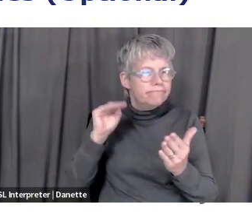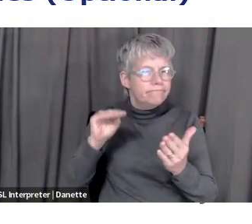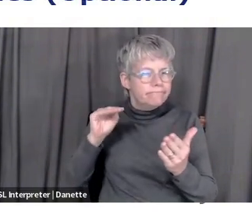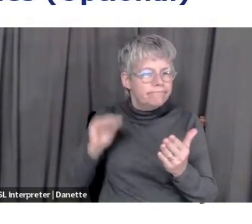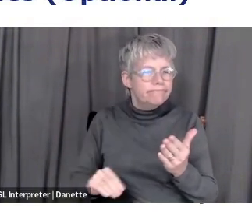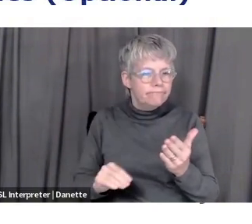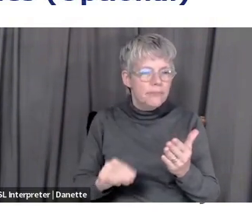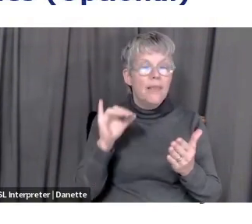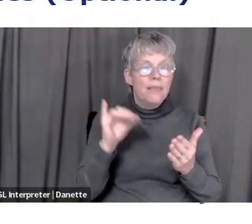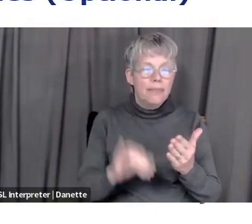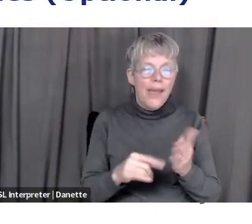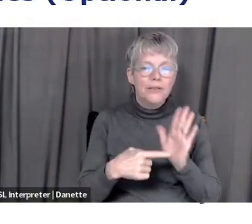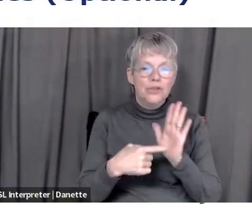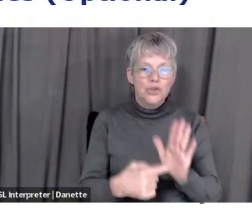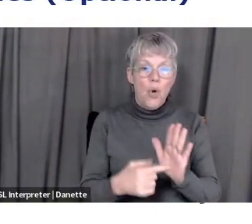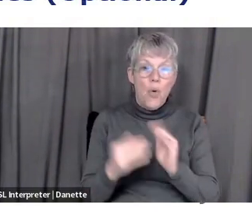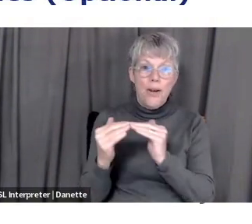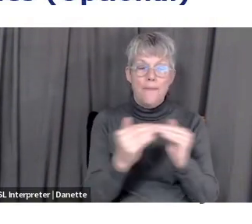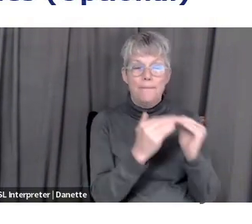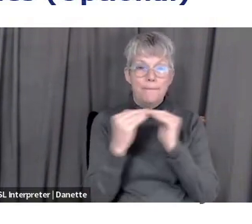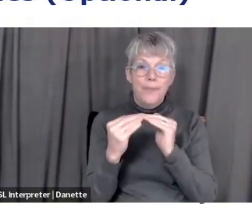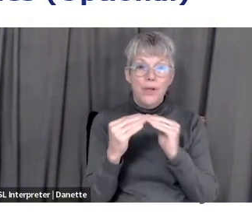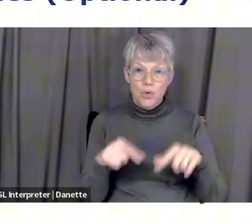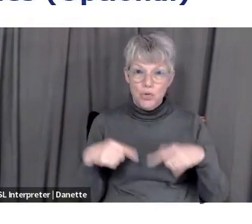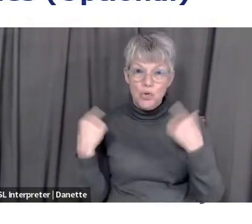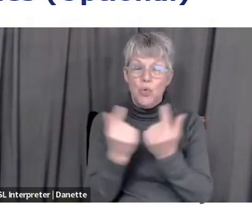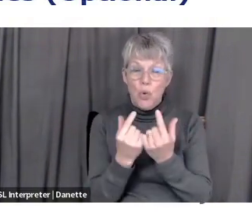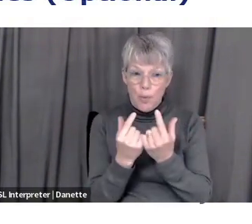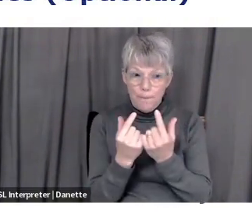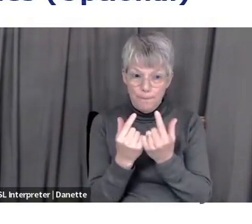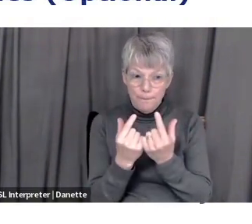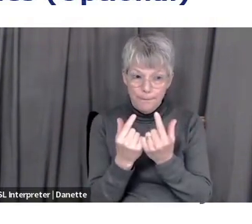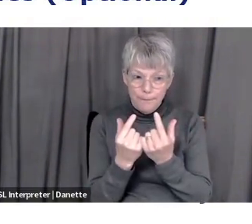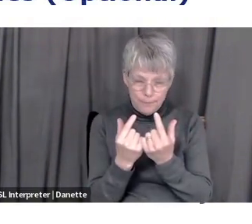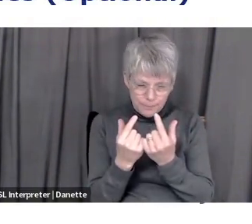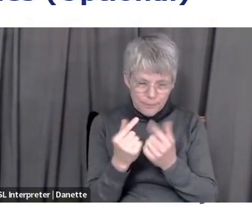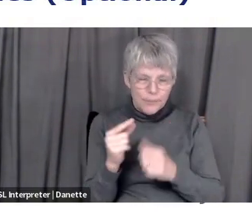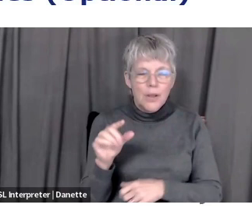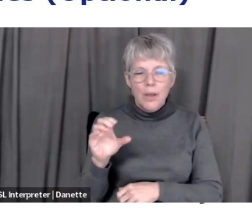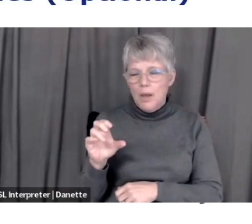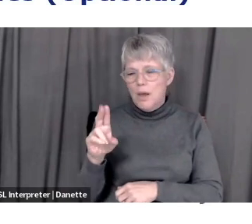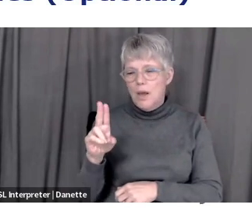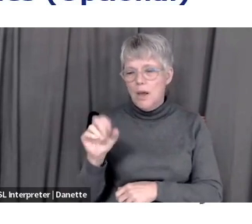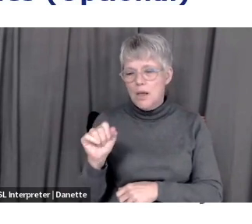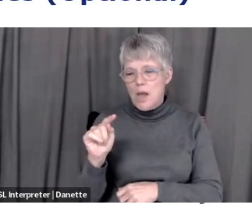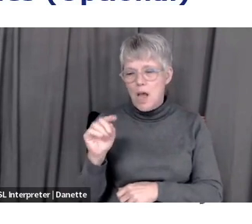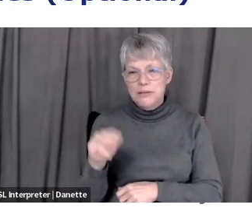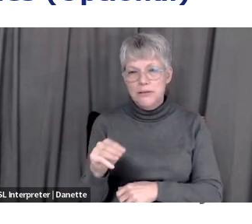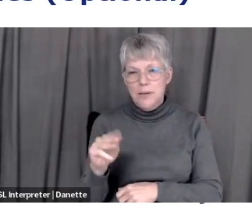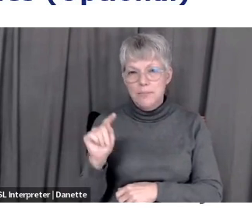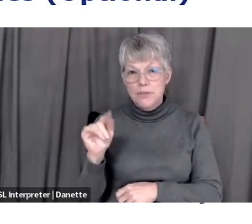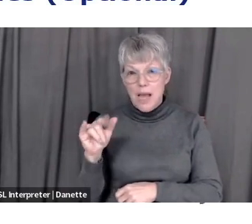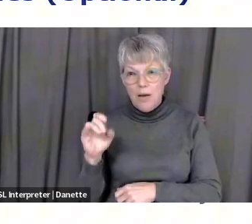But this is actually the screenshot of the peers group, which I will talk about. There is a custom tile in here.